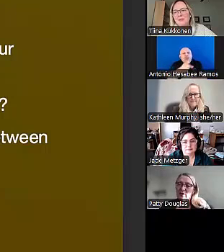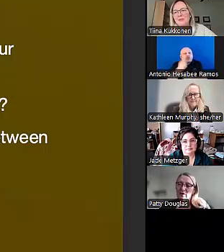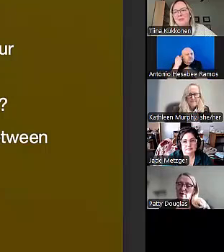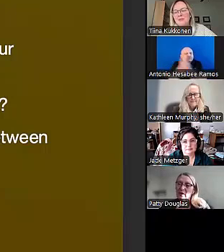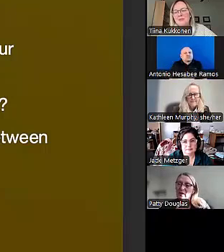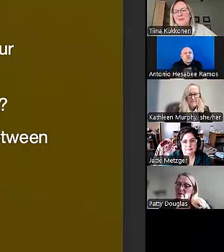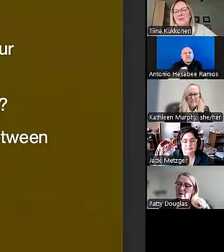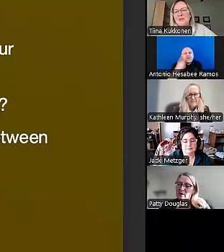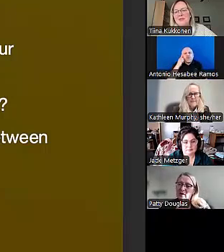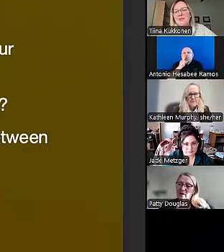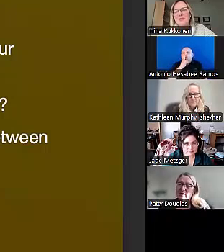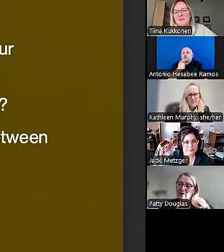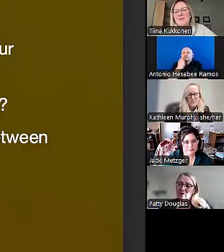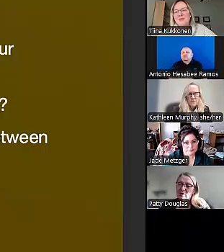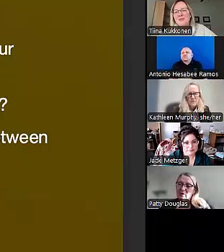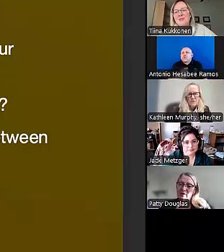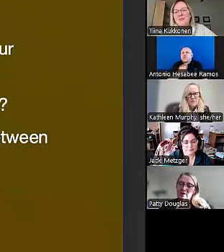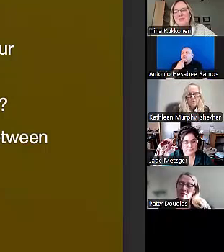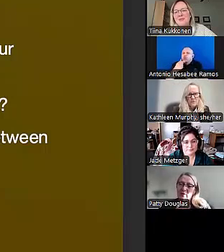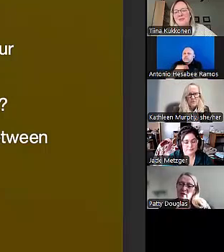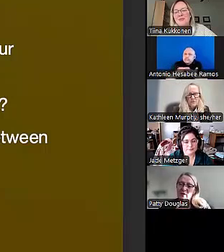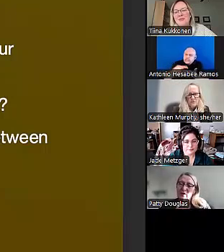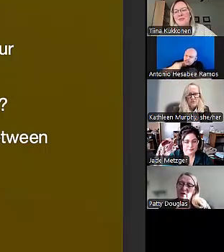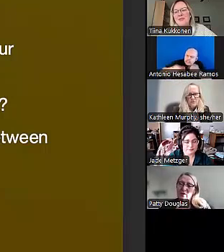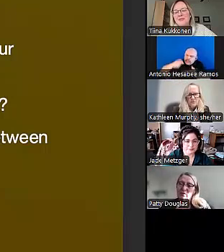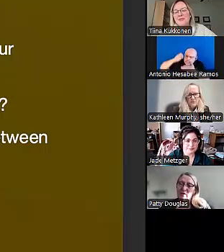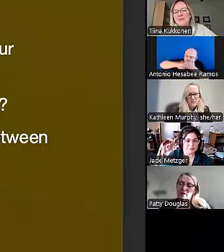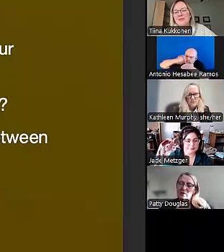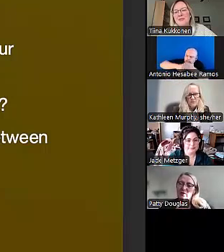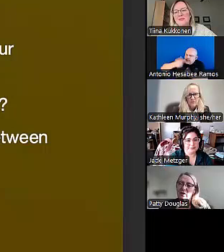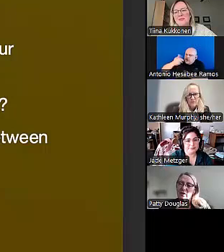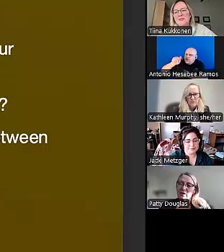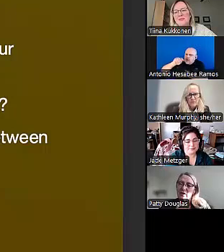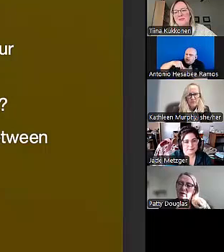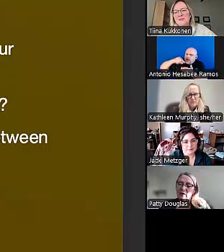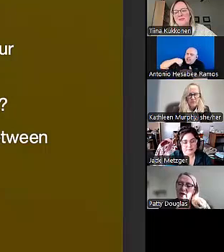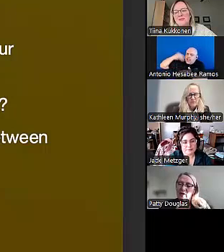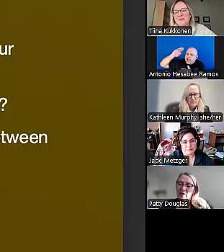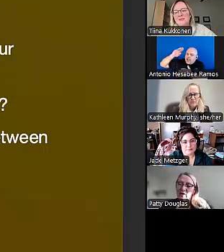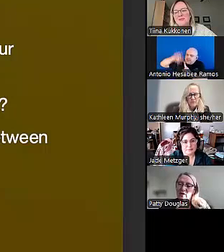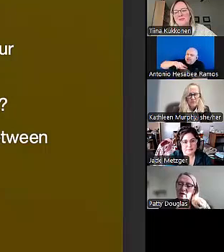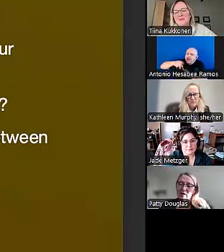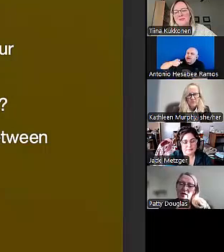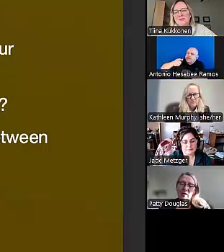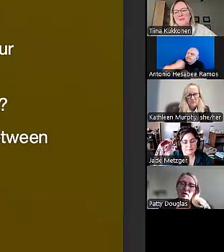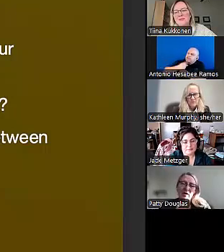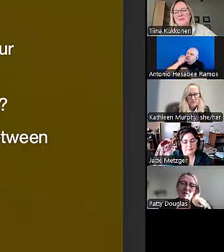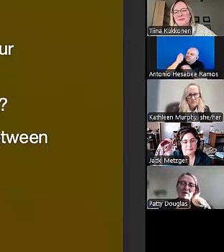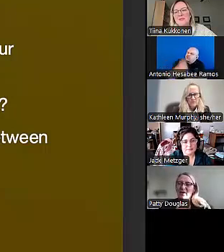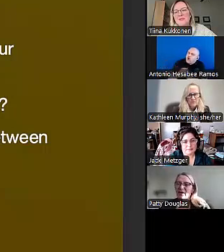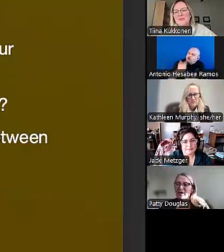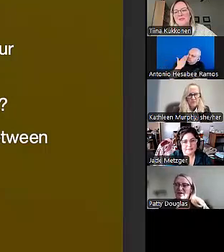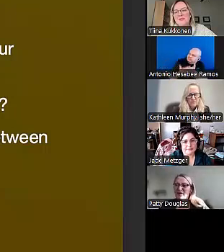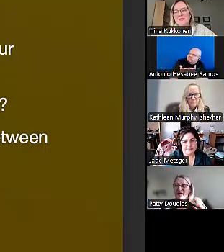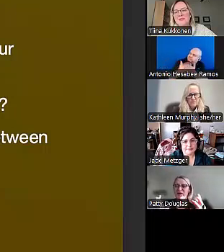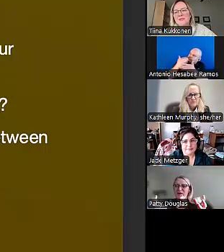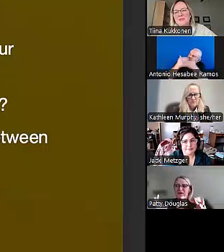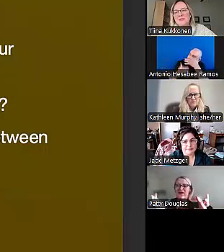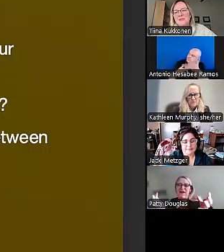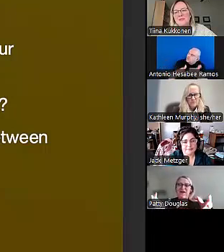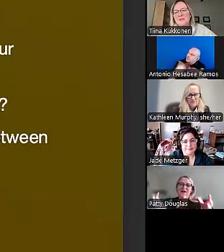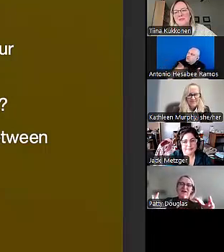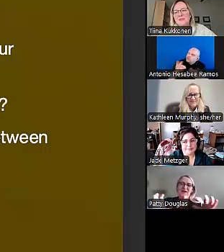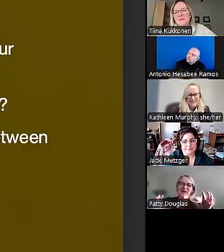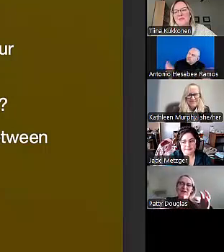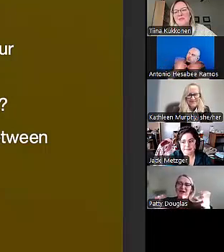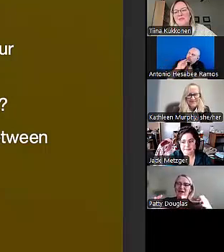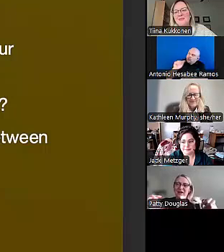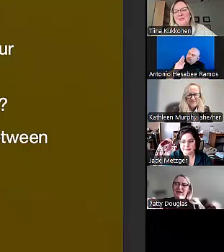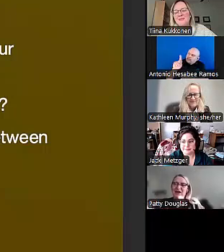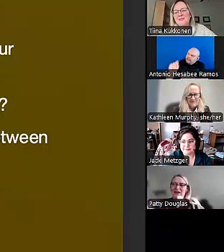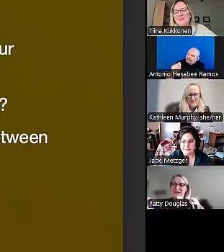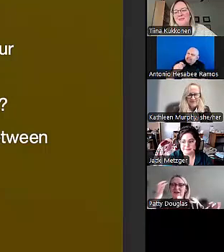argument in your grant application, like a really strong justification. It doesn't have any leaks,